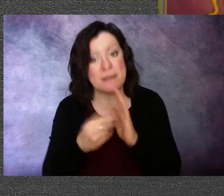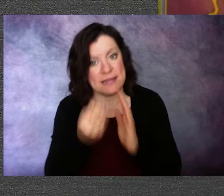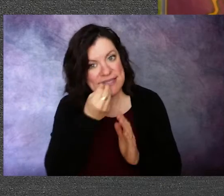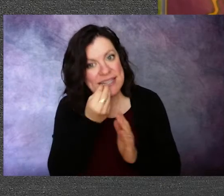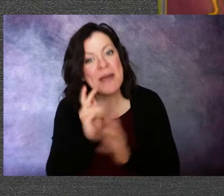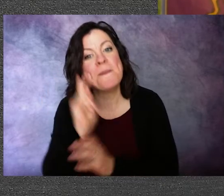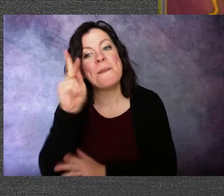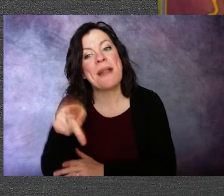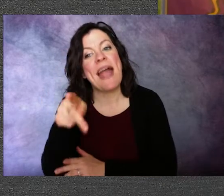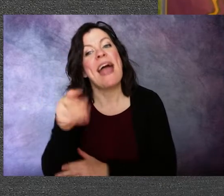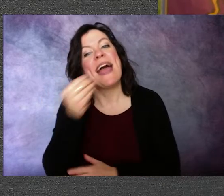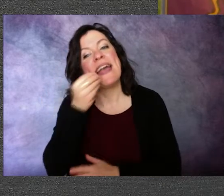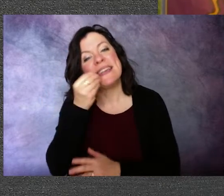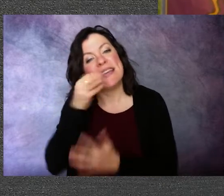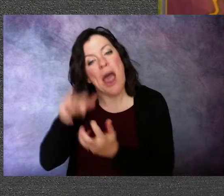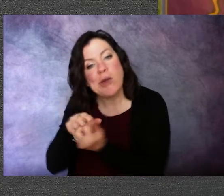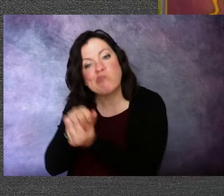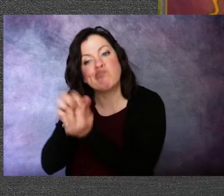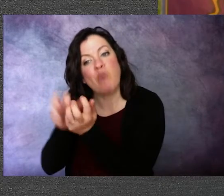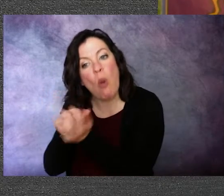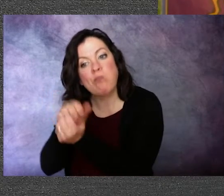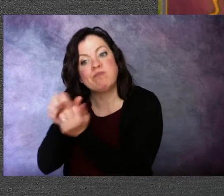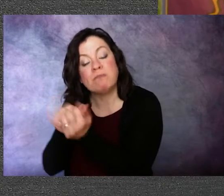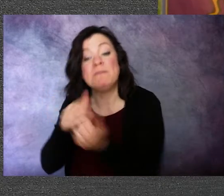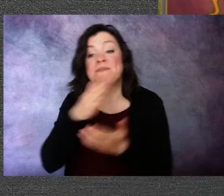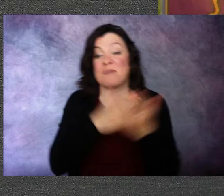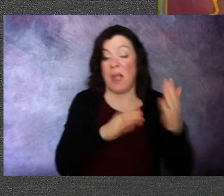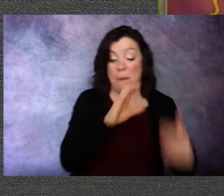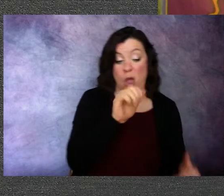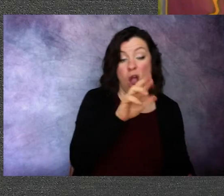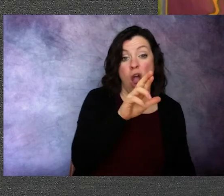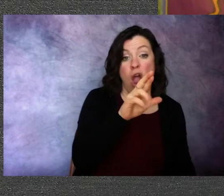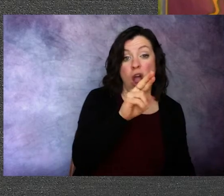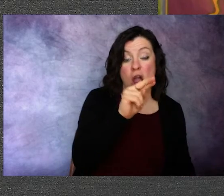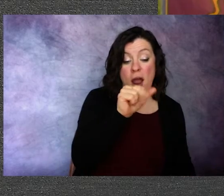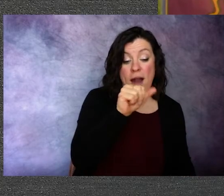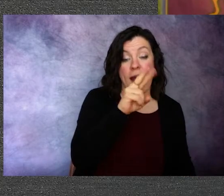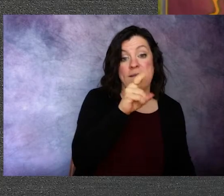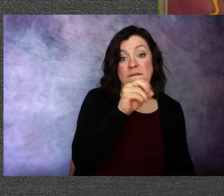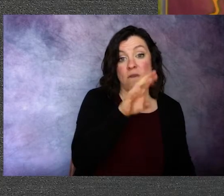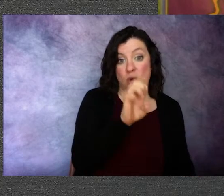Some are carnivores, and they eat other dinosaurs.